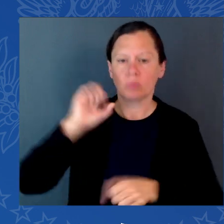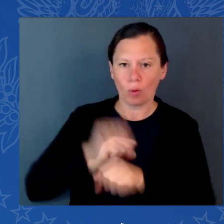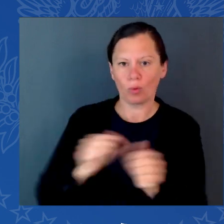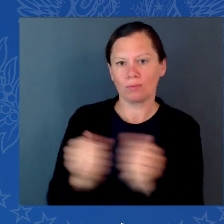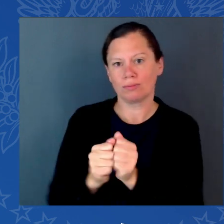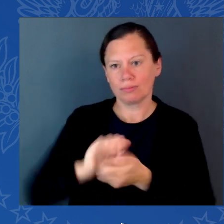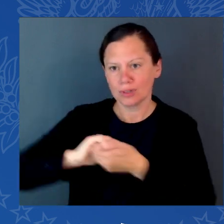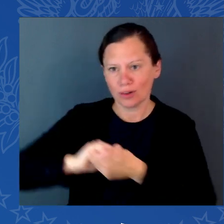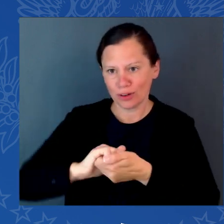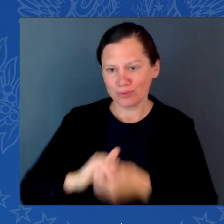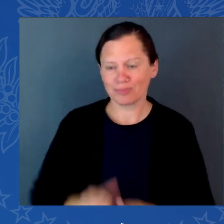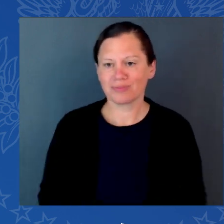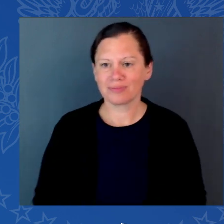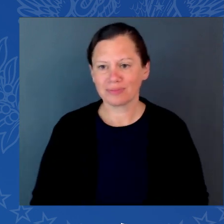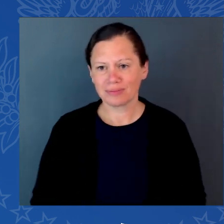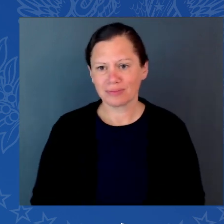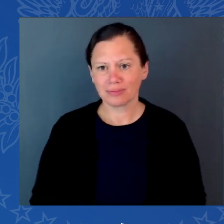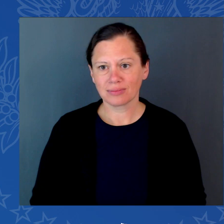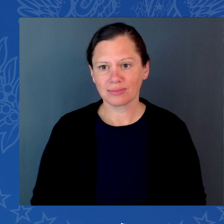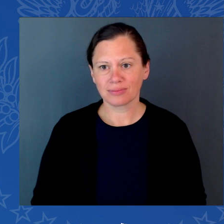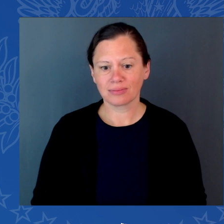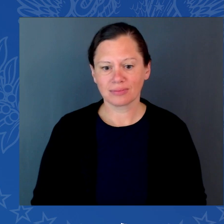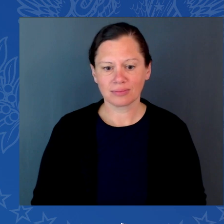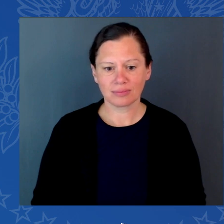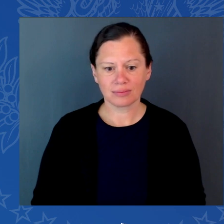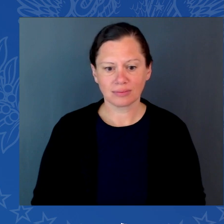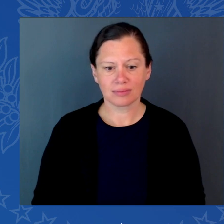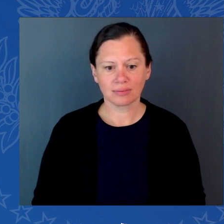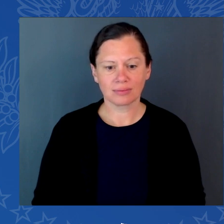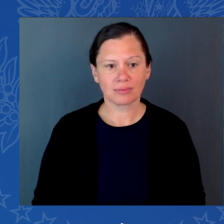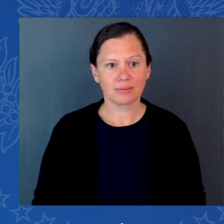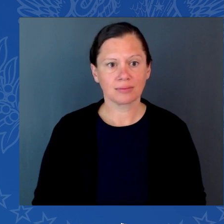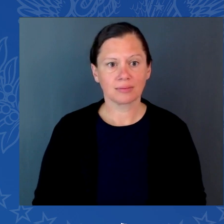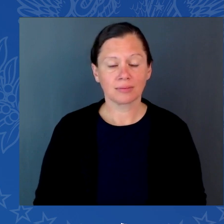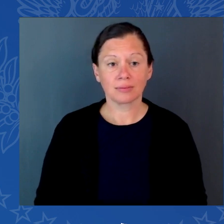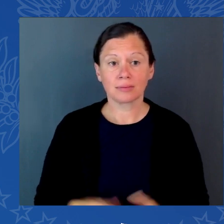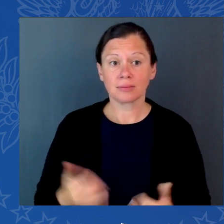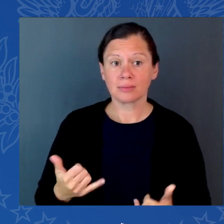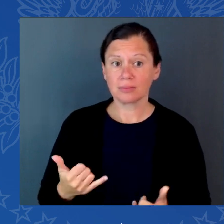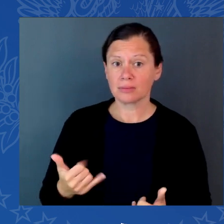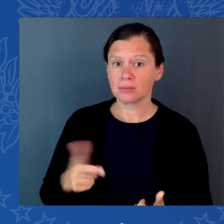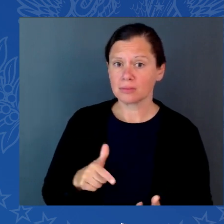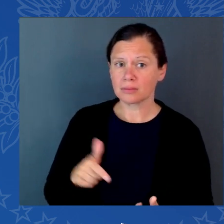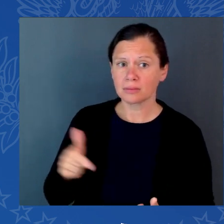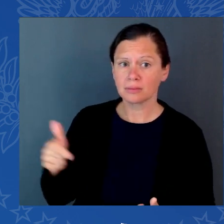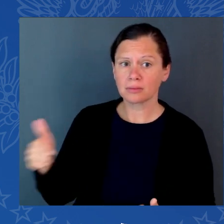Moderator: Thank you, Excellency. May I now invite the Chancellor of Germany for his remarks, please?